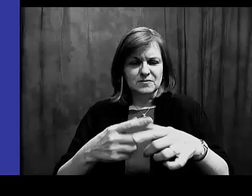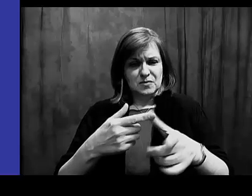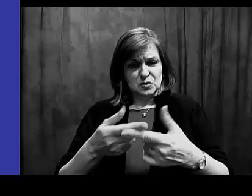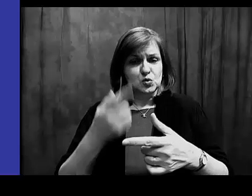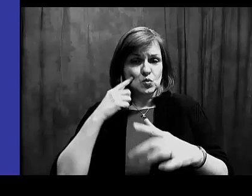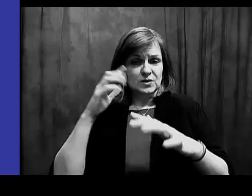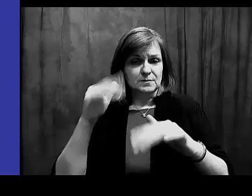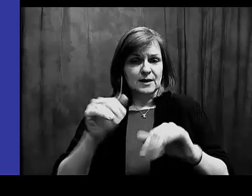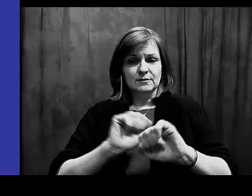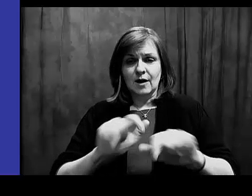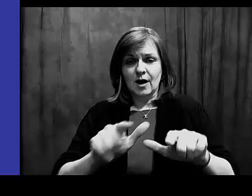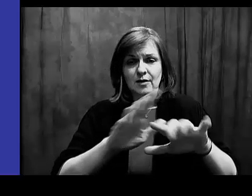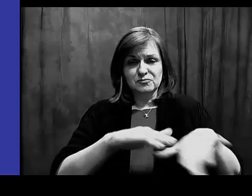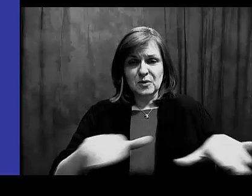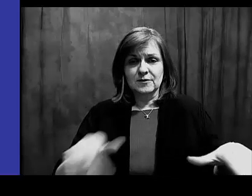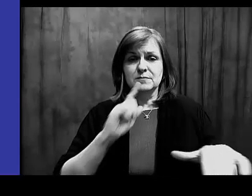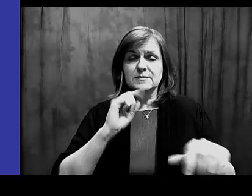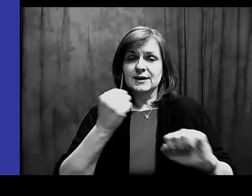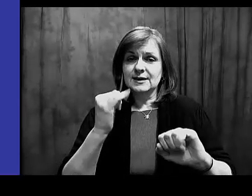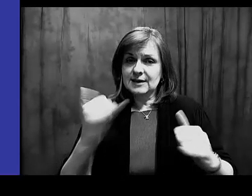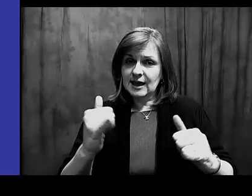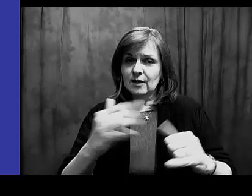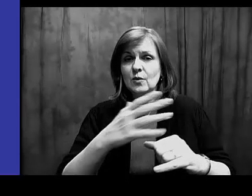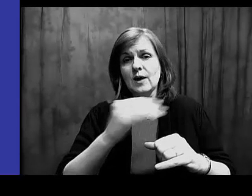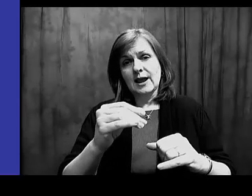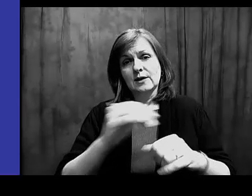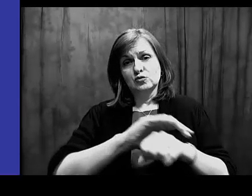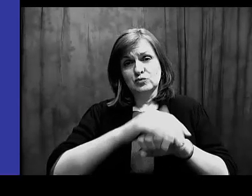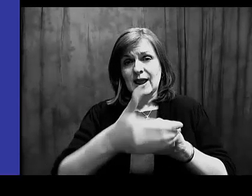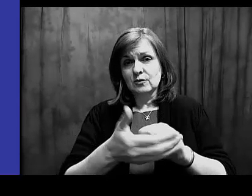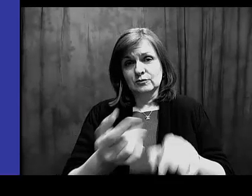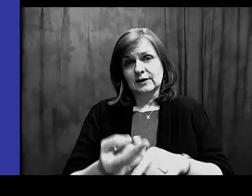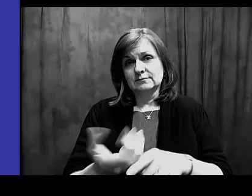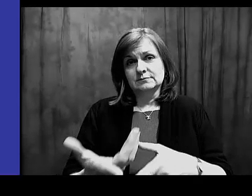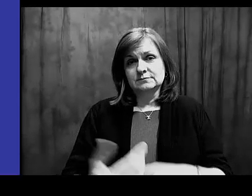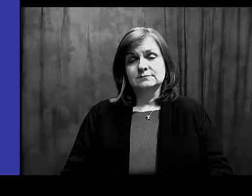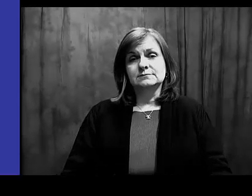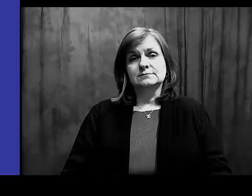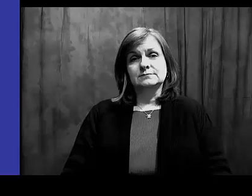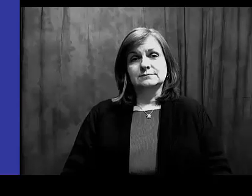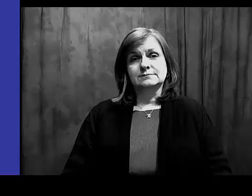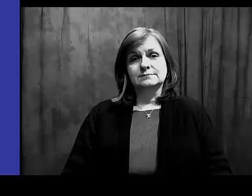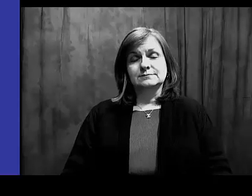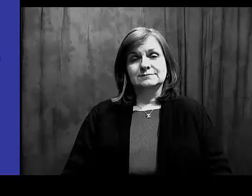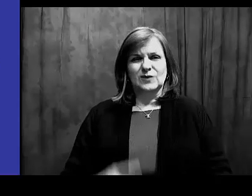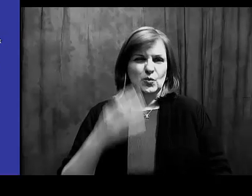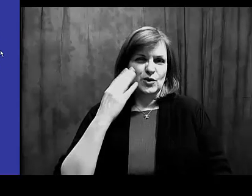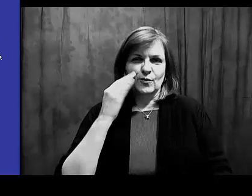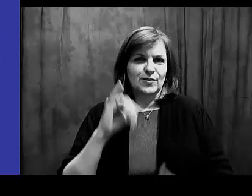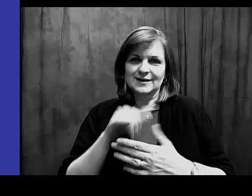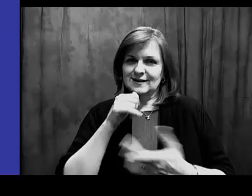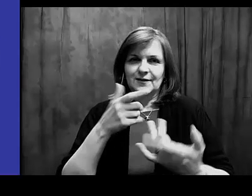and round offspring